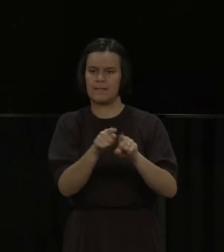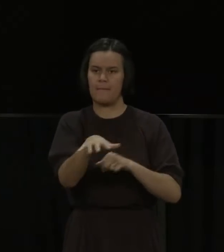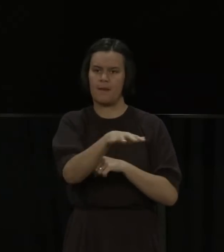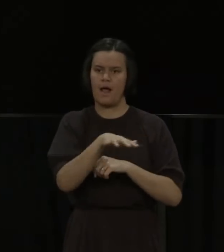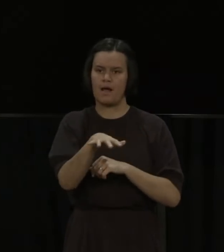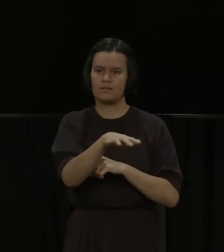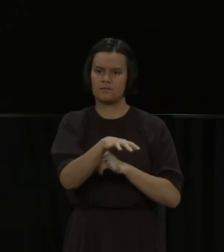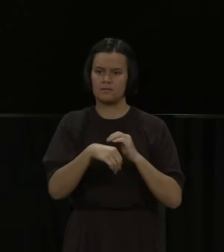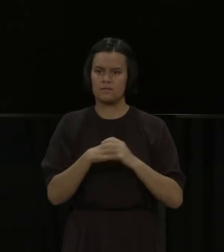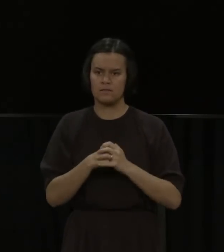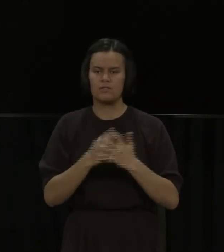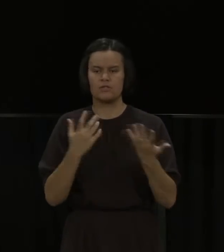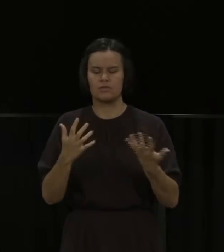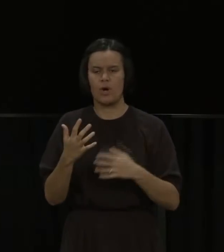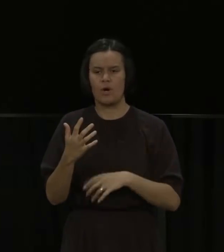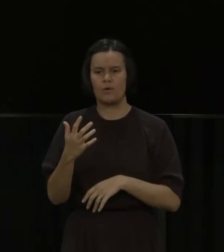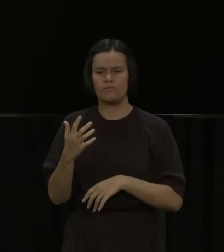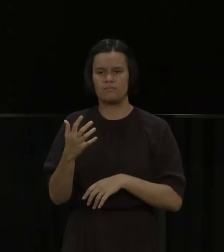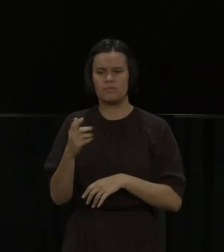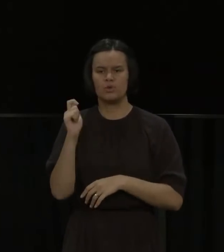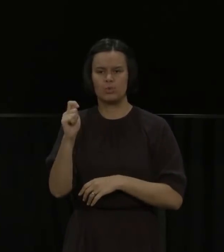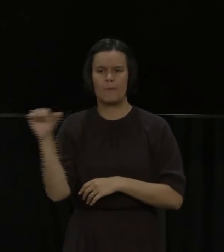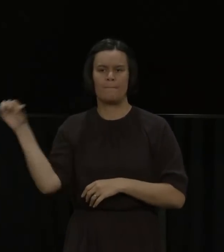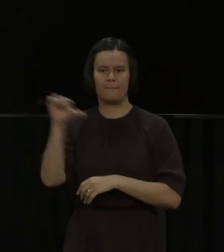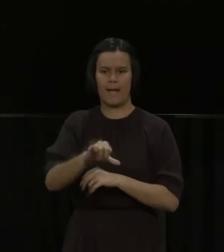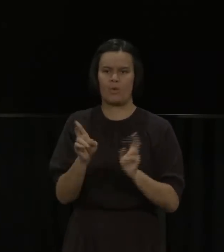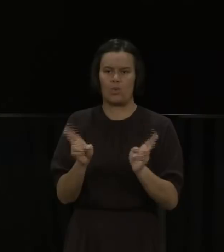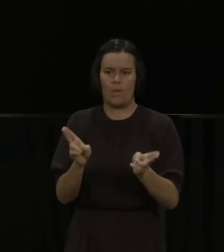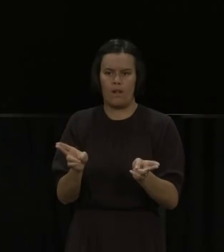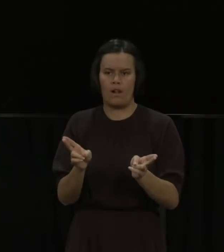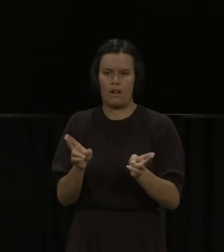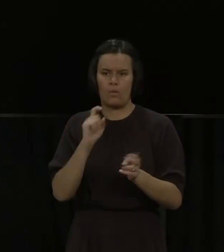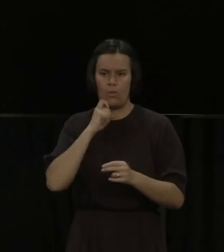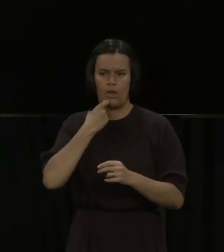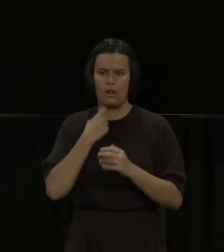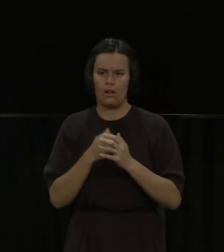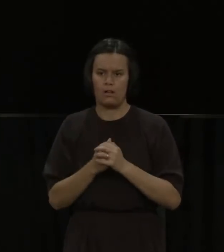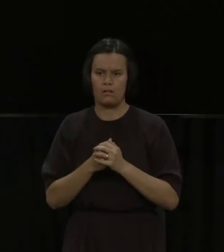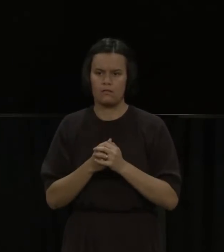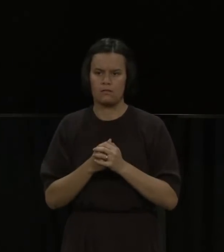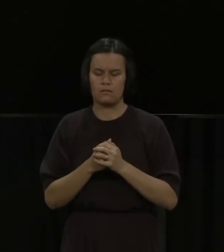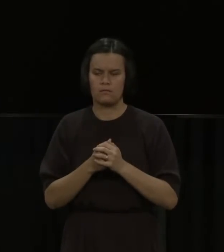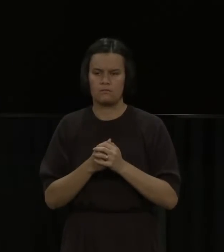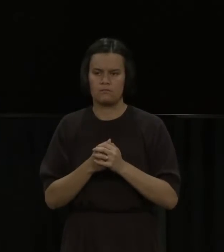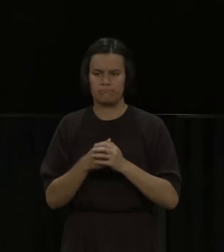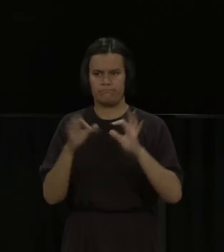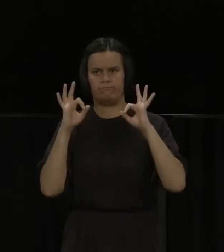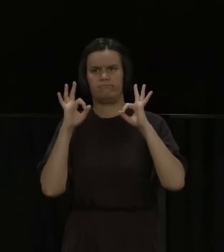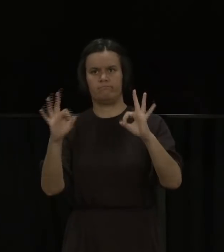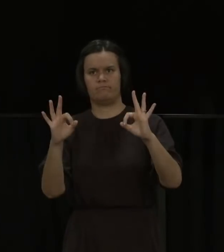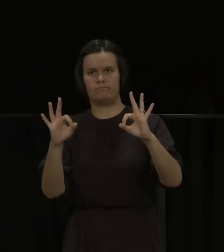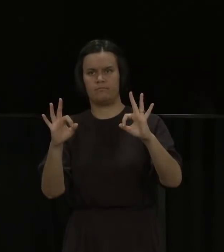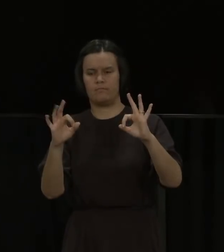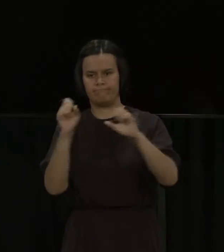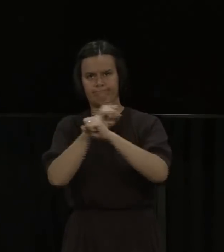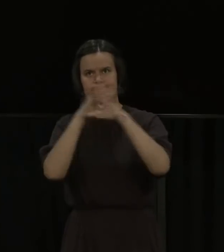included in the information because they were in the same place as a case. That has now been corrected so you will see the metrics return